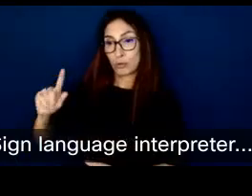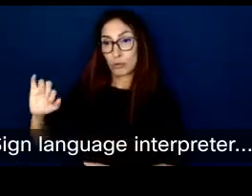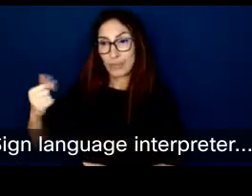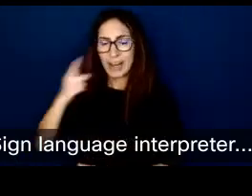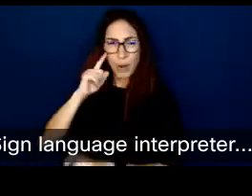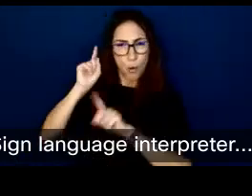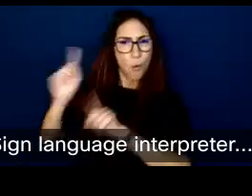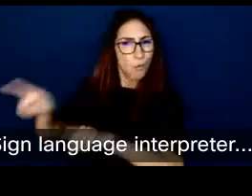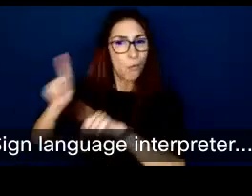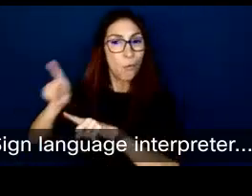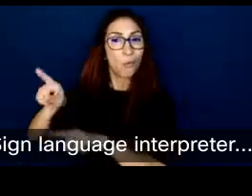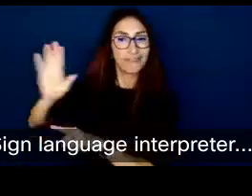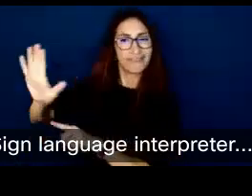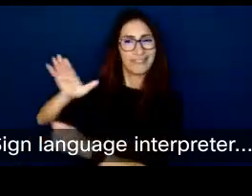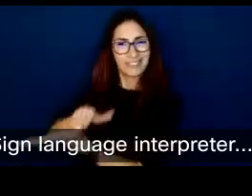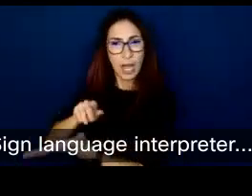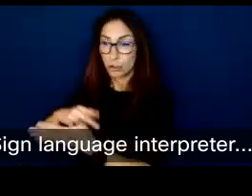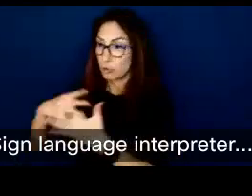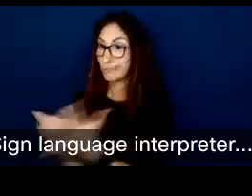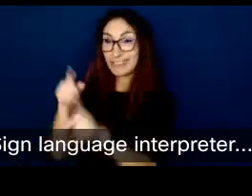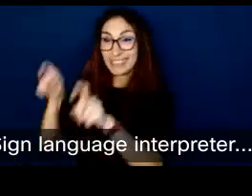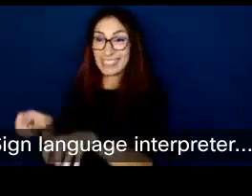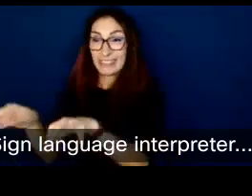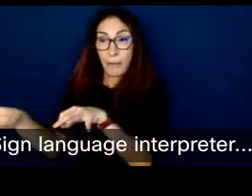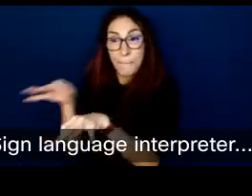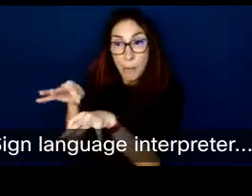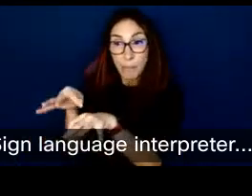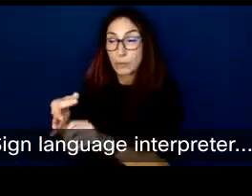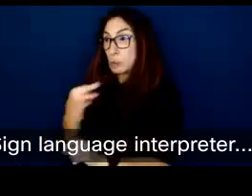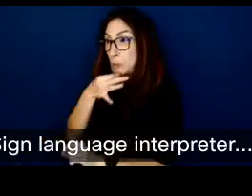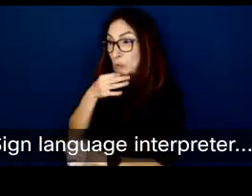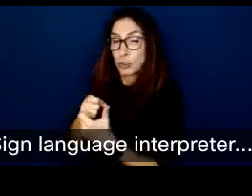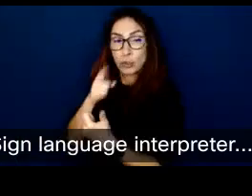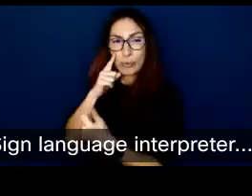that we're tracking these kind of things so that treatment and